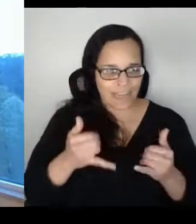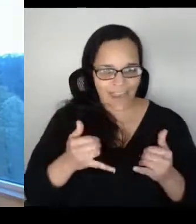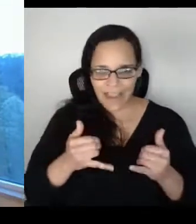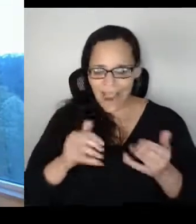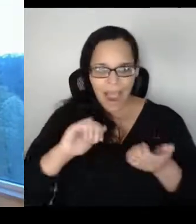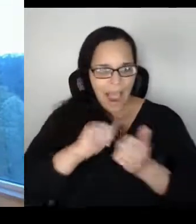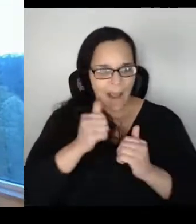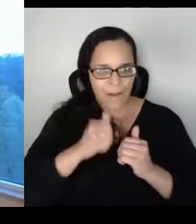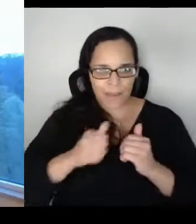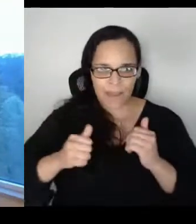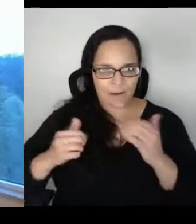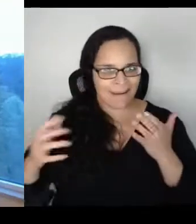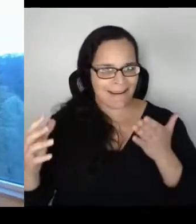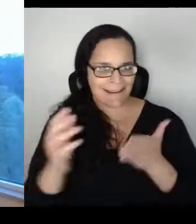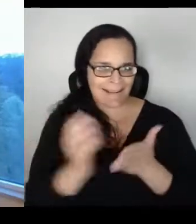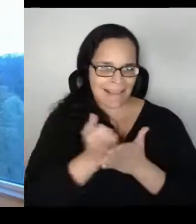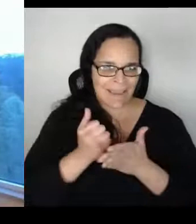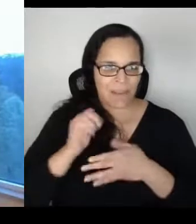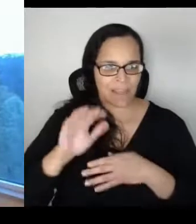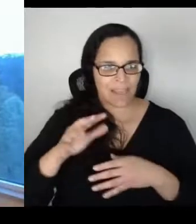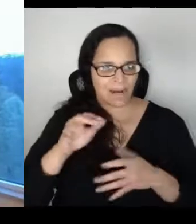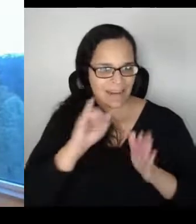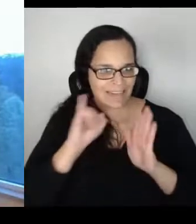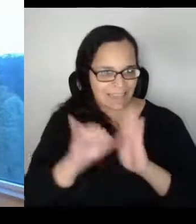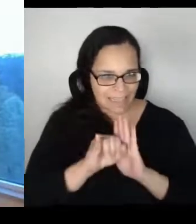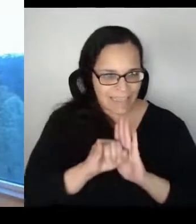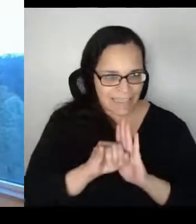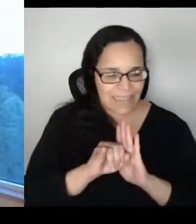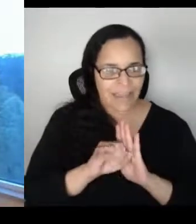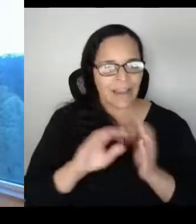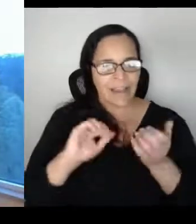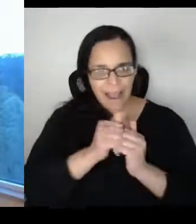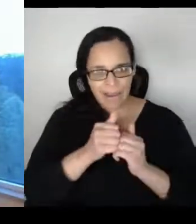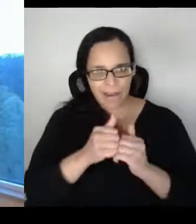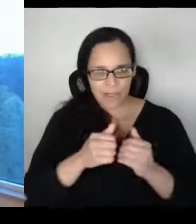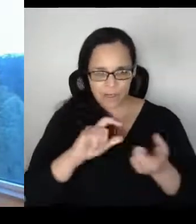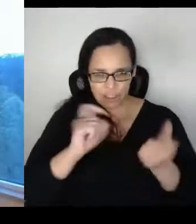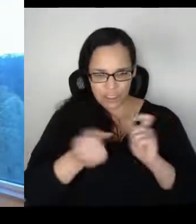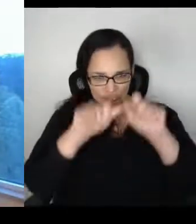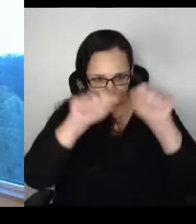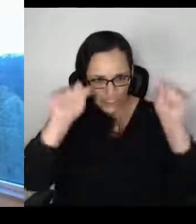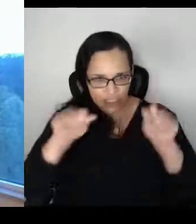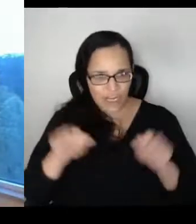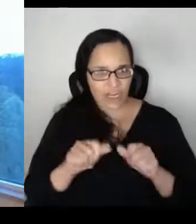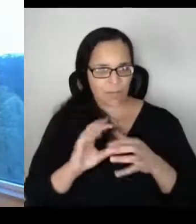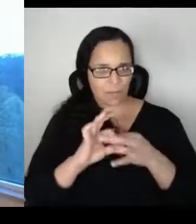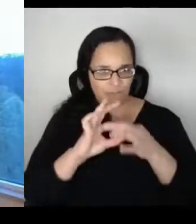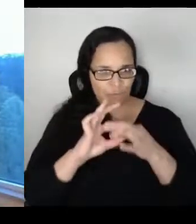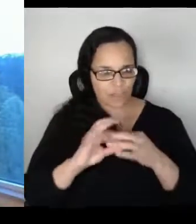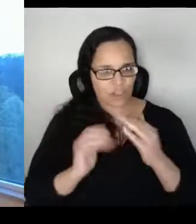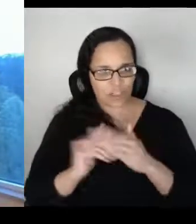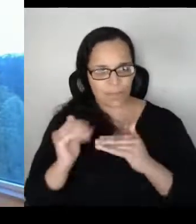the way in which they're reshaping, what relationship building looks like in their communities,